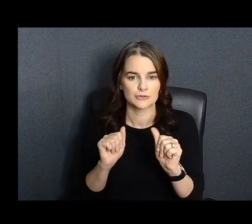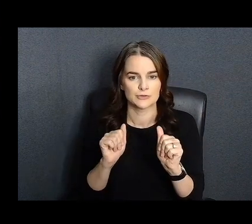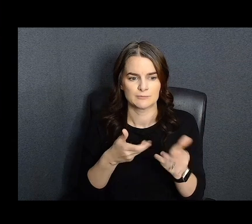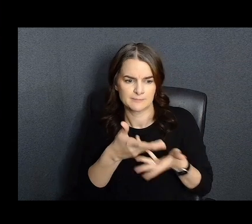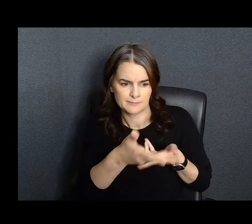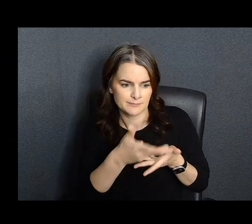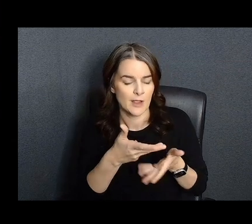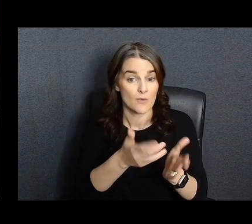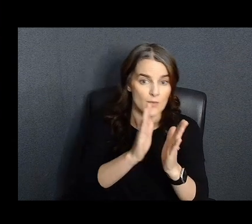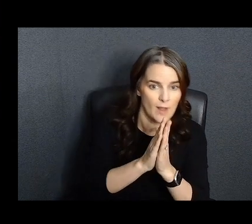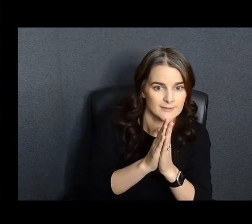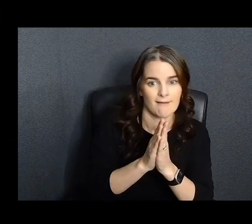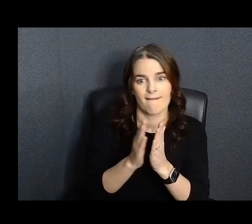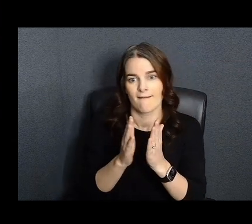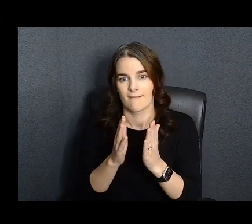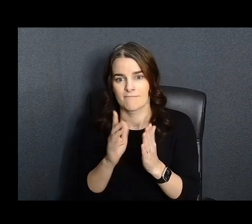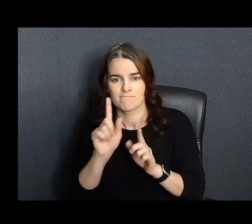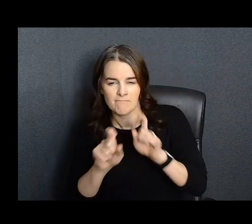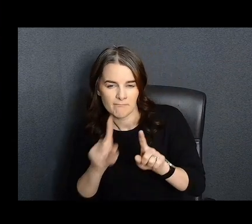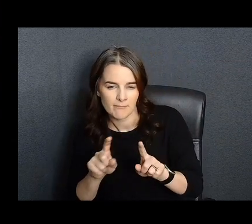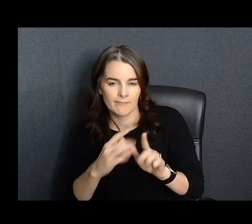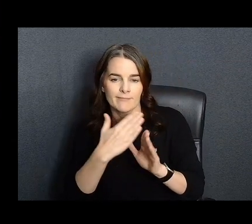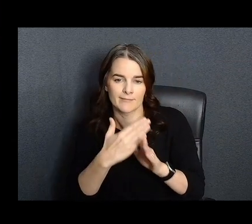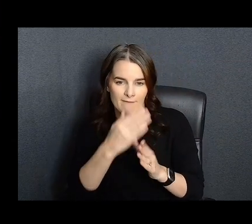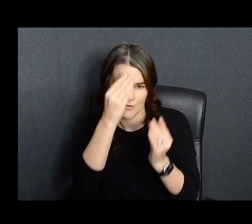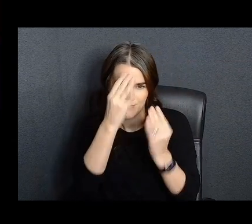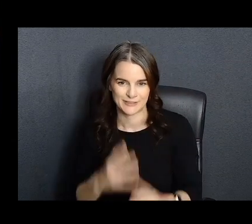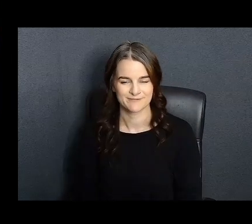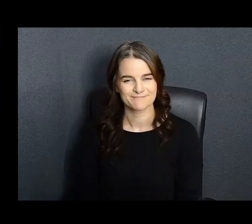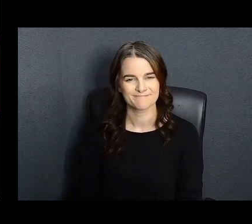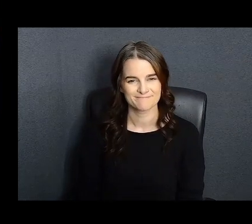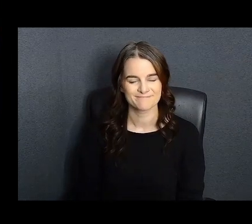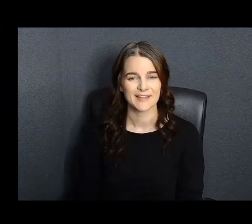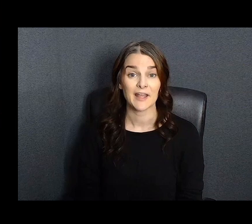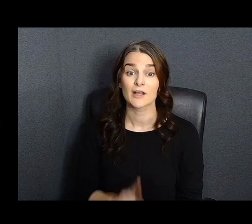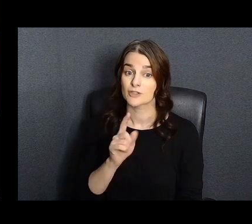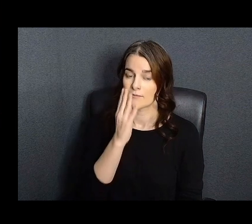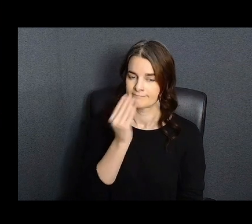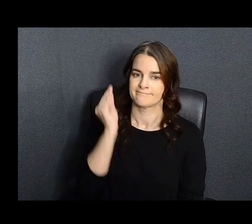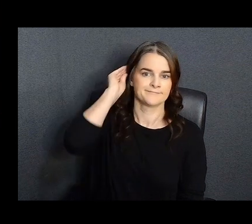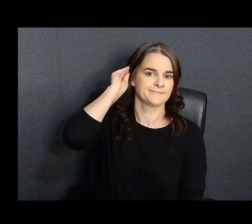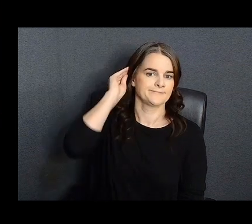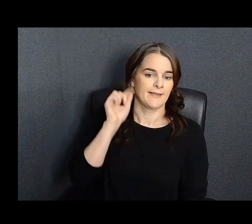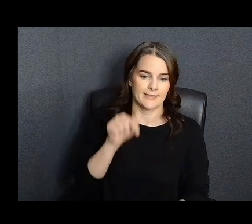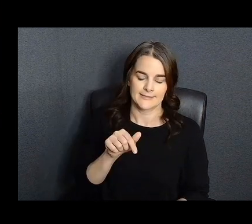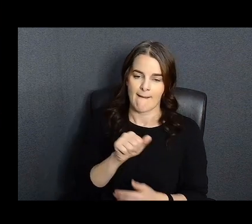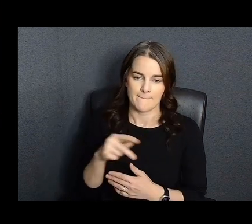or ask for things or share information. It should be noted that this app, like all of the other apps,